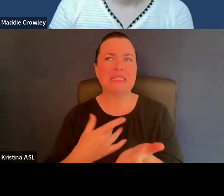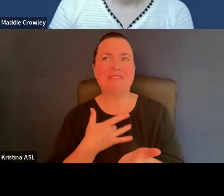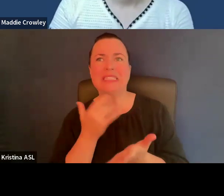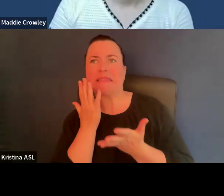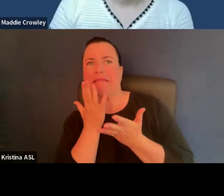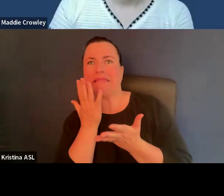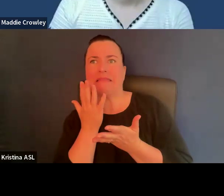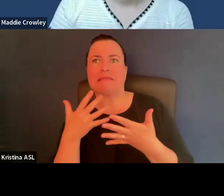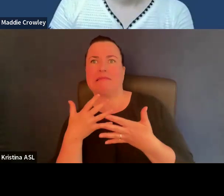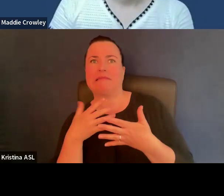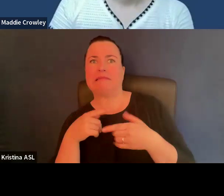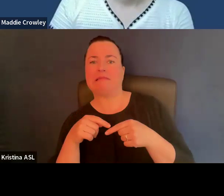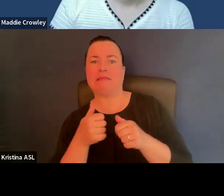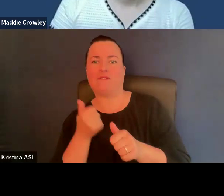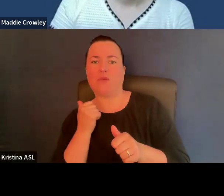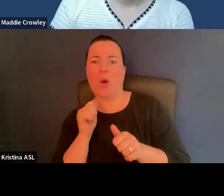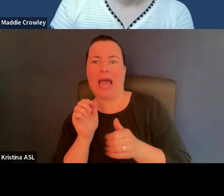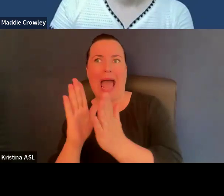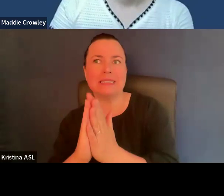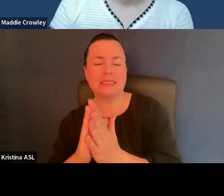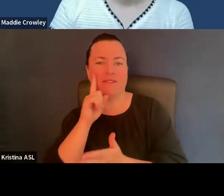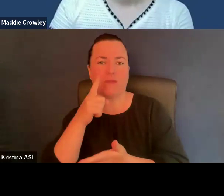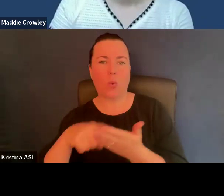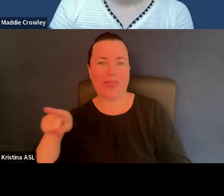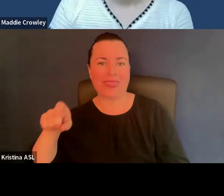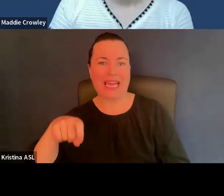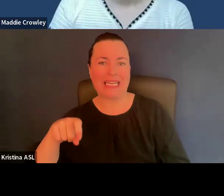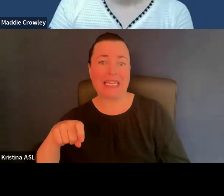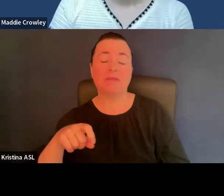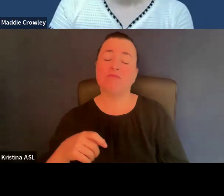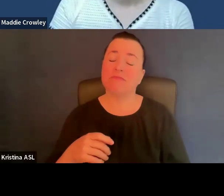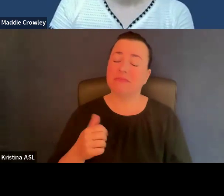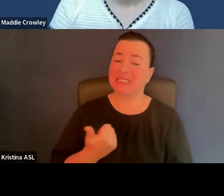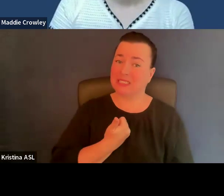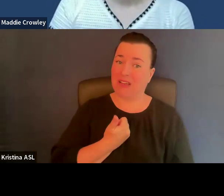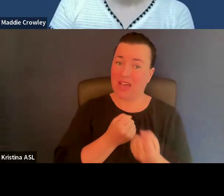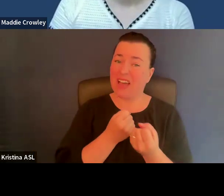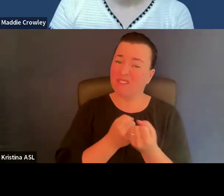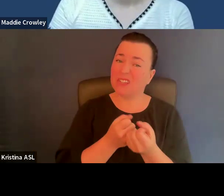And so self-advocacy is partly accepting yourself where you are